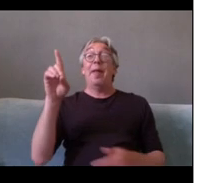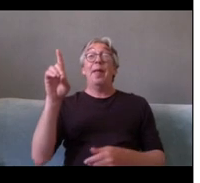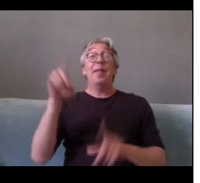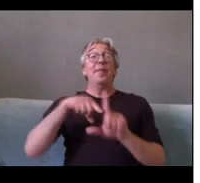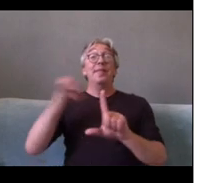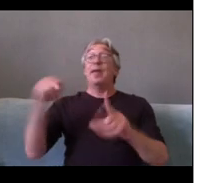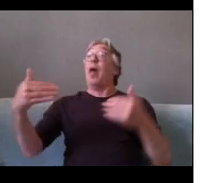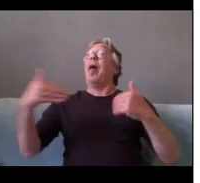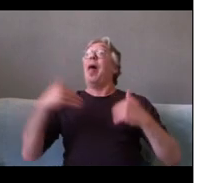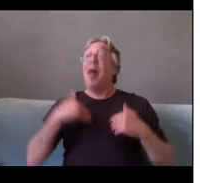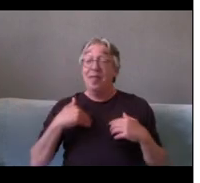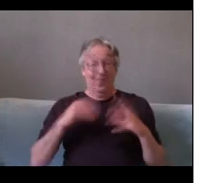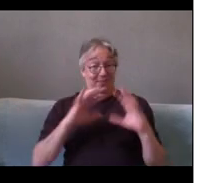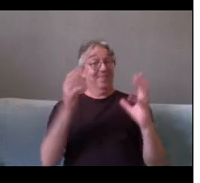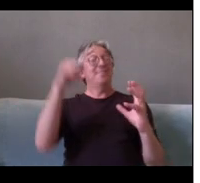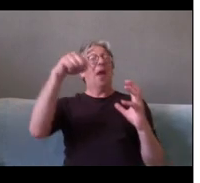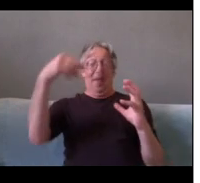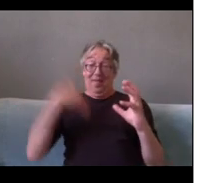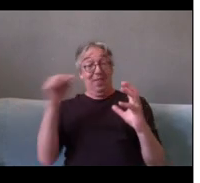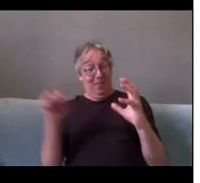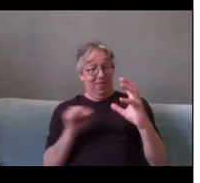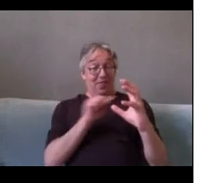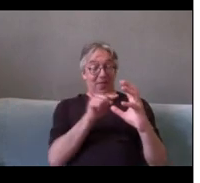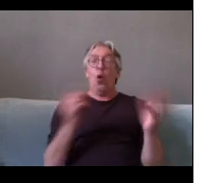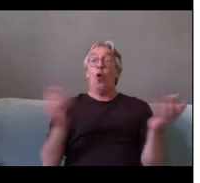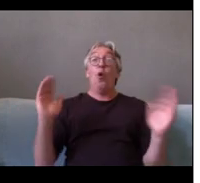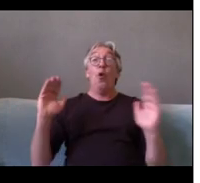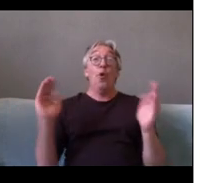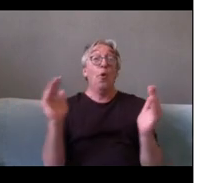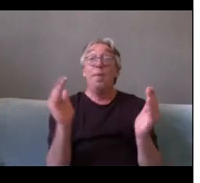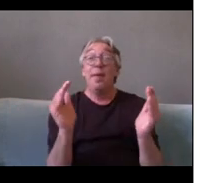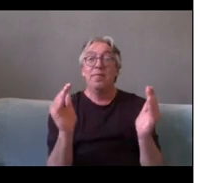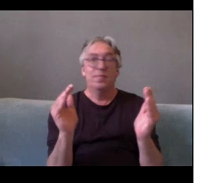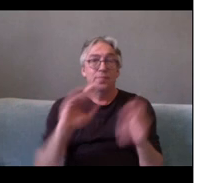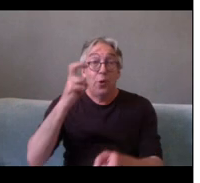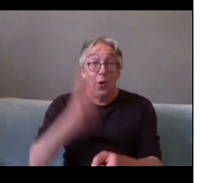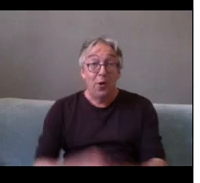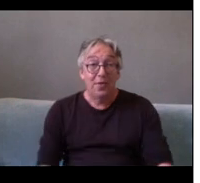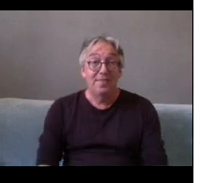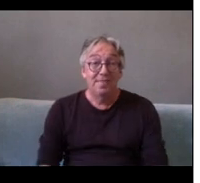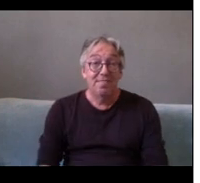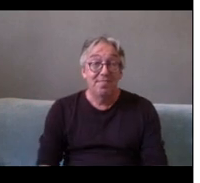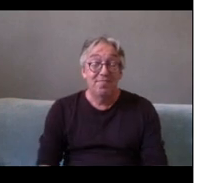There are a number of practices used currently by the statistical offices